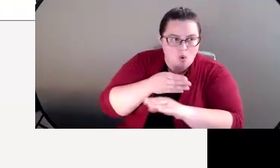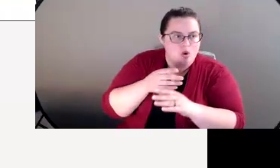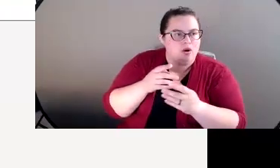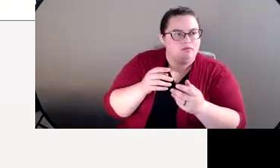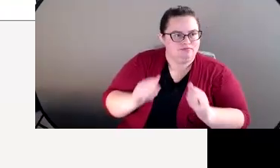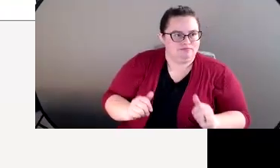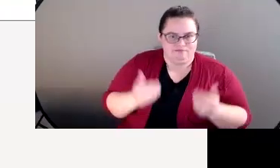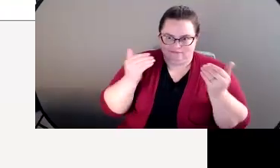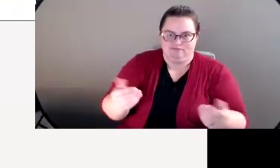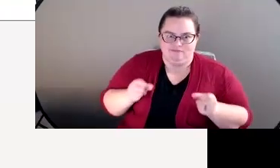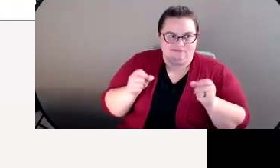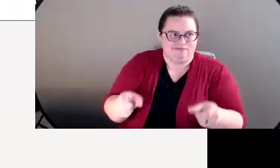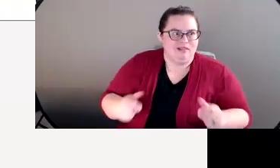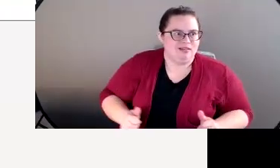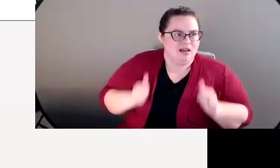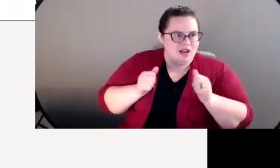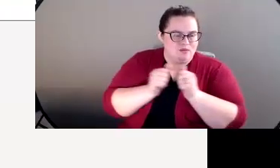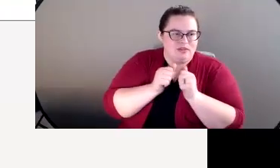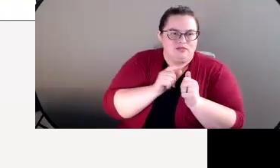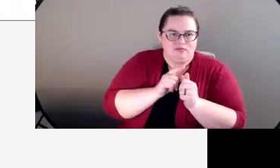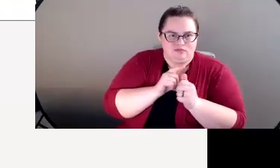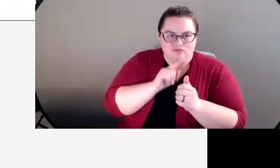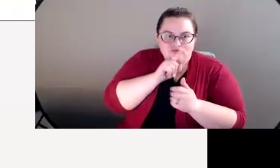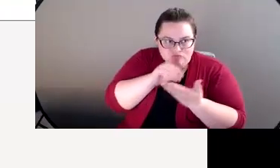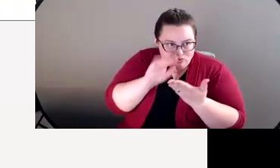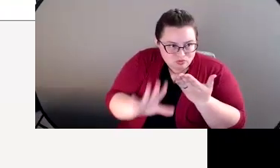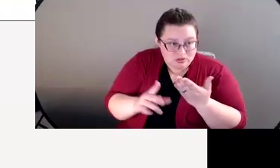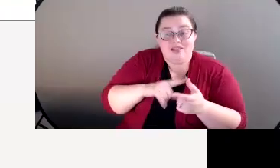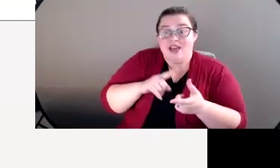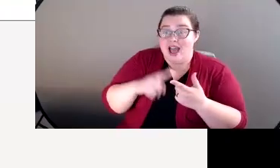And if you do like it and you do want to use this new feature,